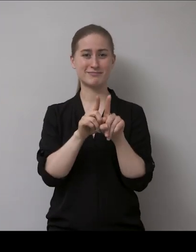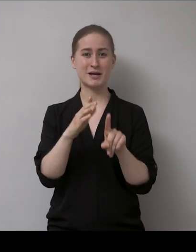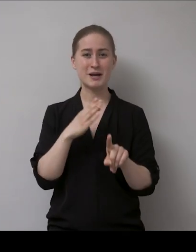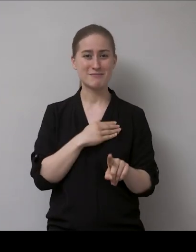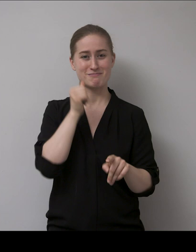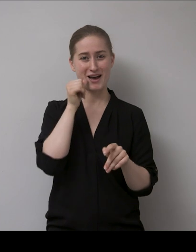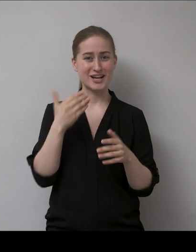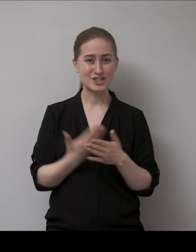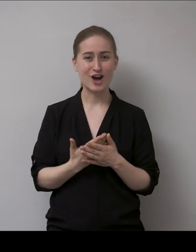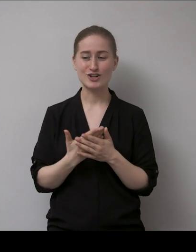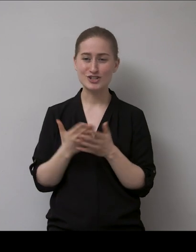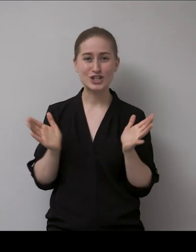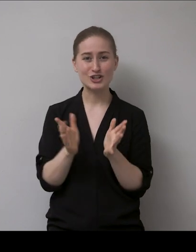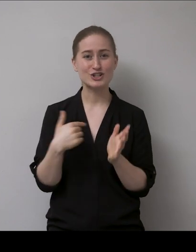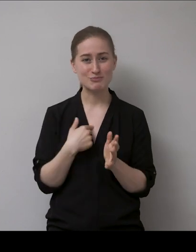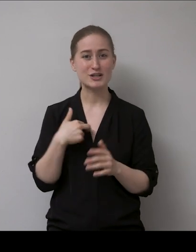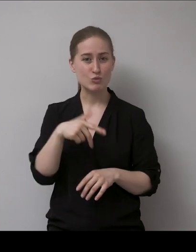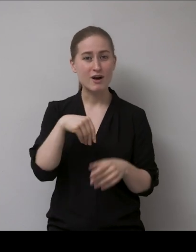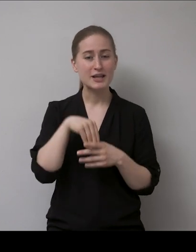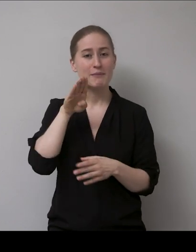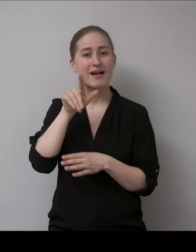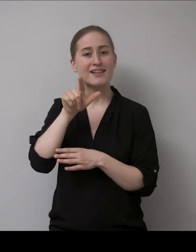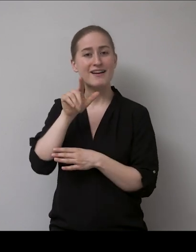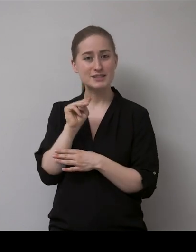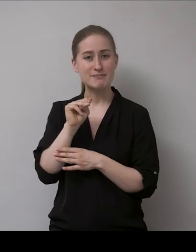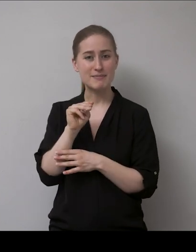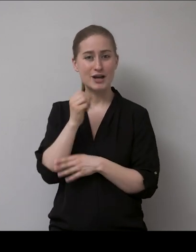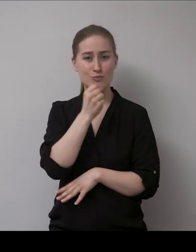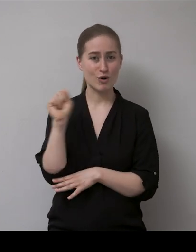to walk in Black Live Matters protests and the Women's March on Washington,